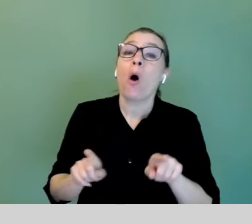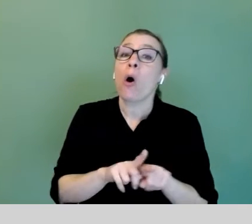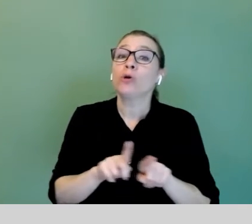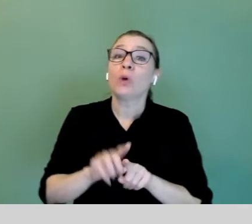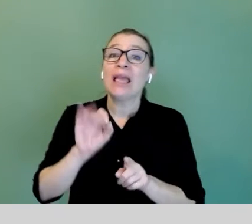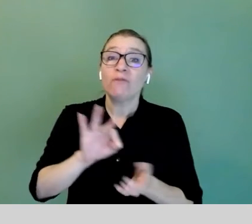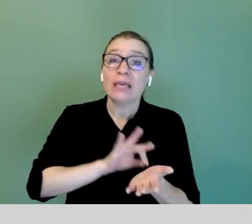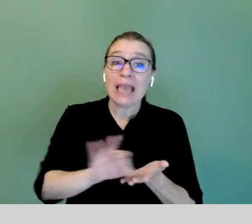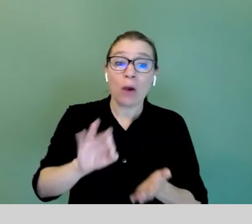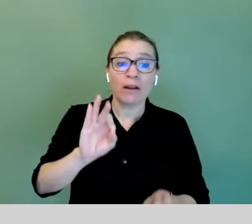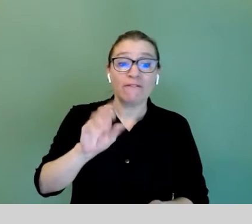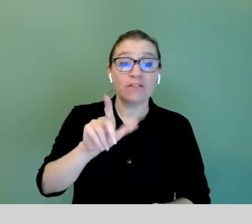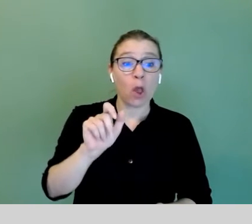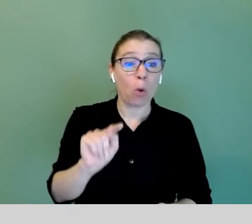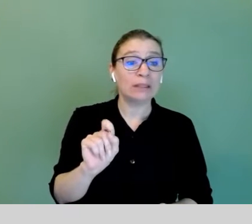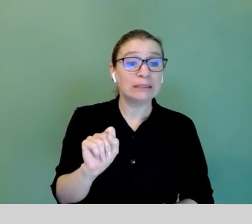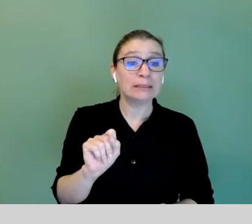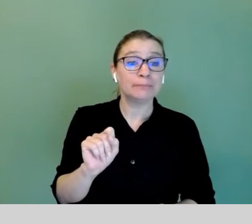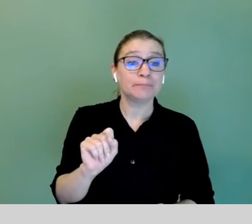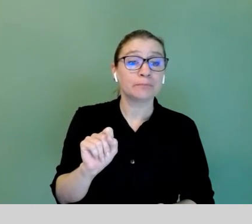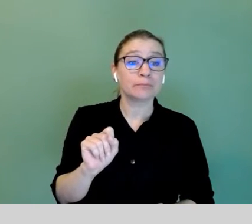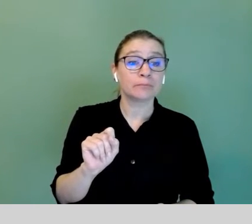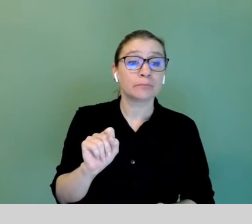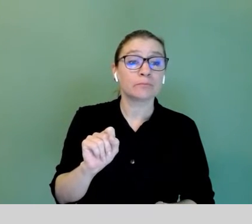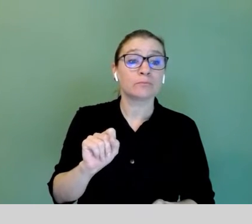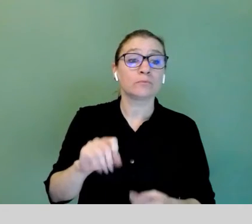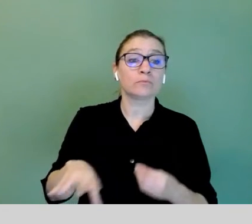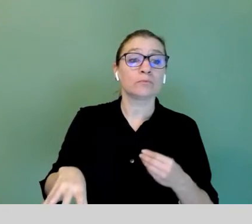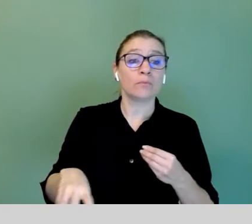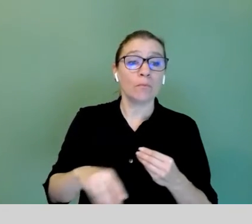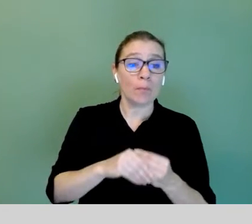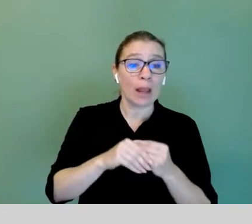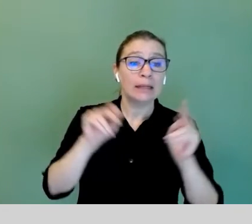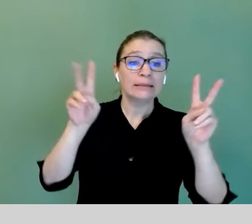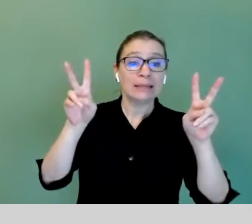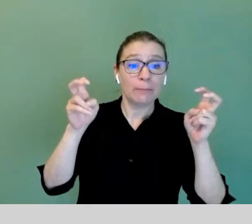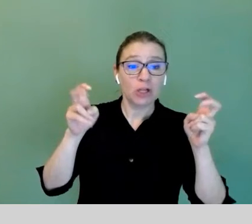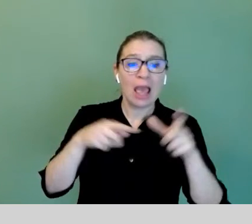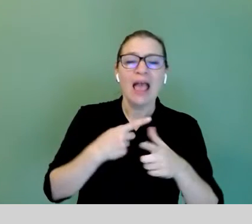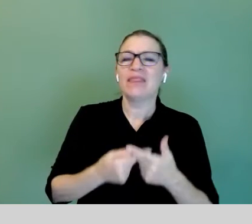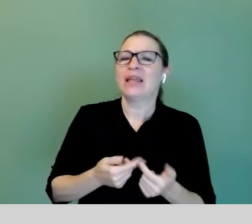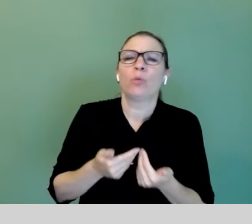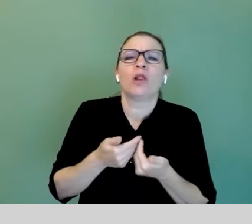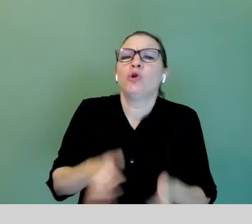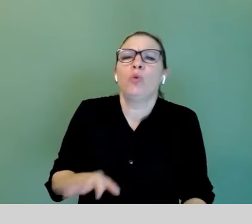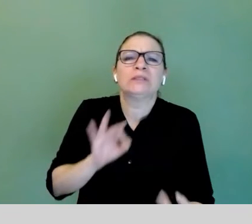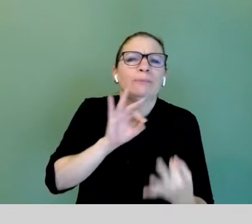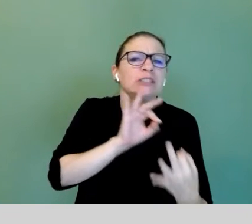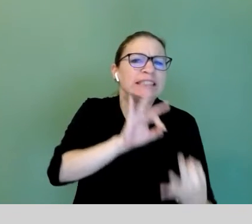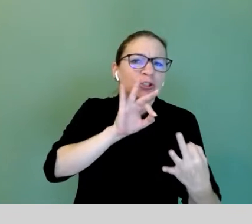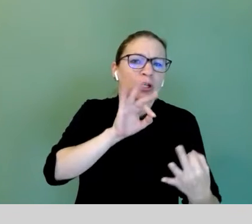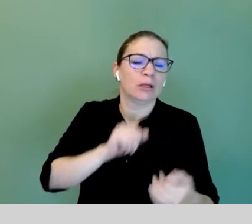and you add them, and subtract them, and add, and subtract, then you will lose precision.